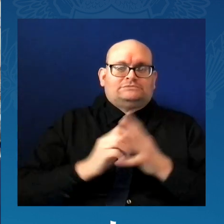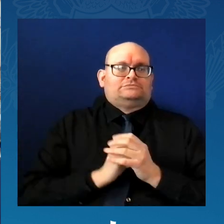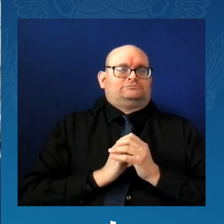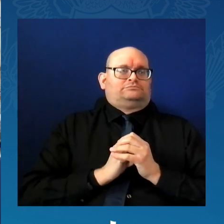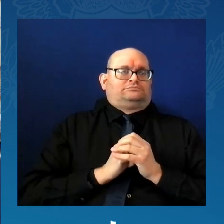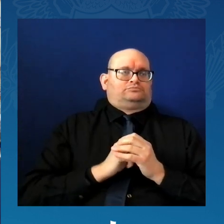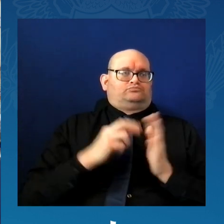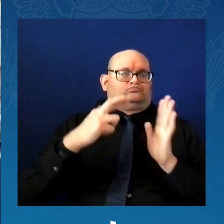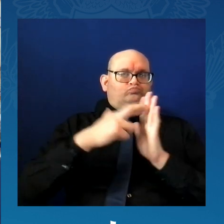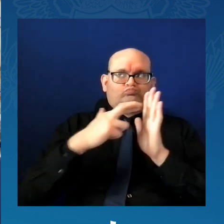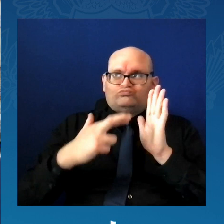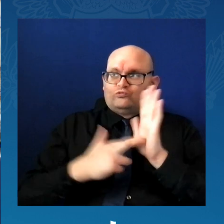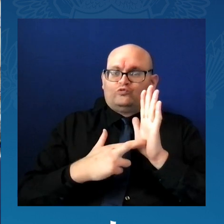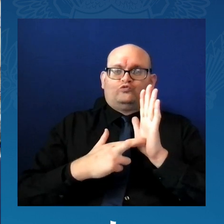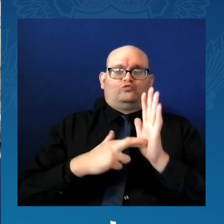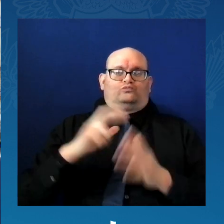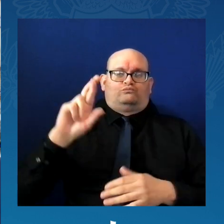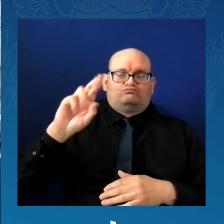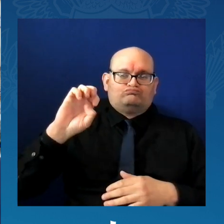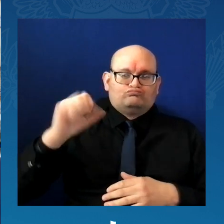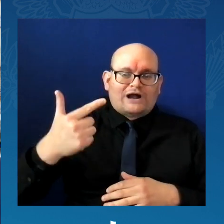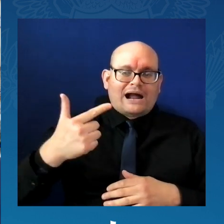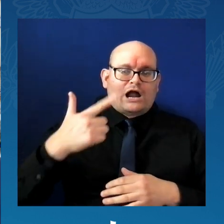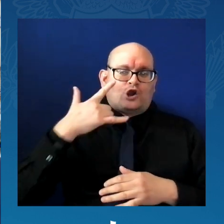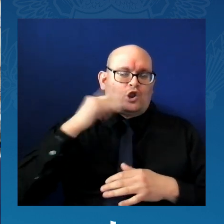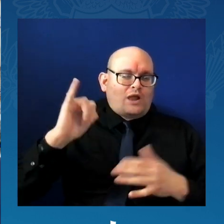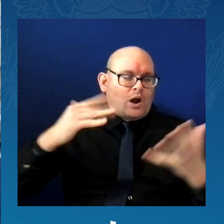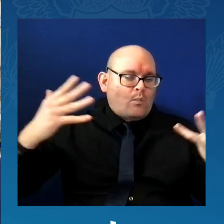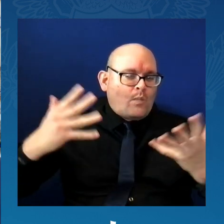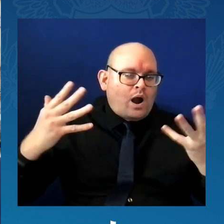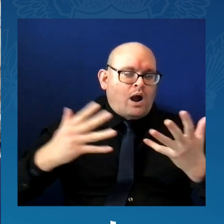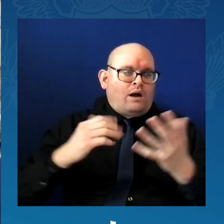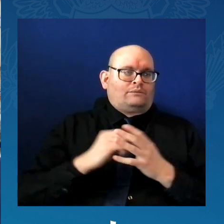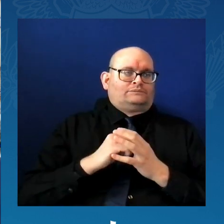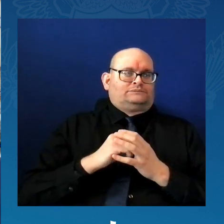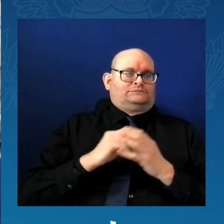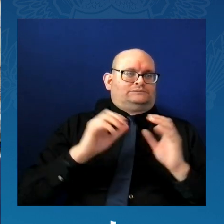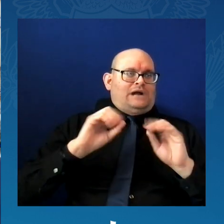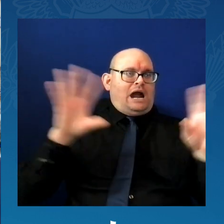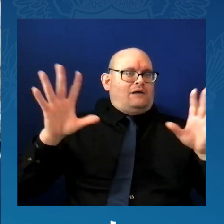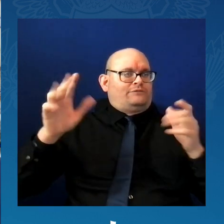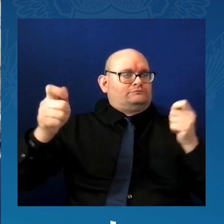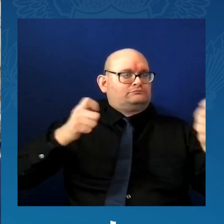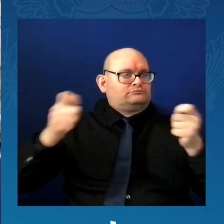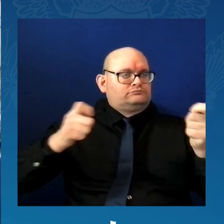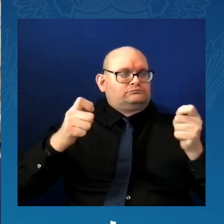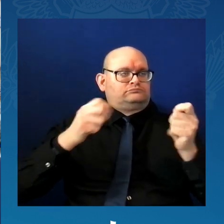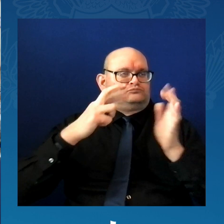A clear regulatory environment will remove ambiguity and unlock new frontiers for our bold commercial industry